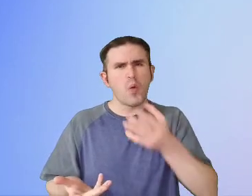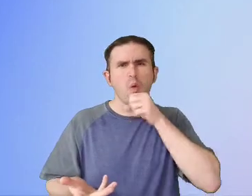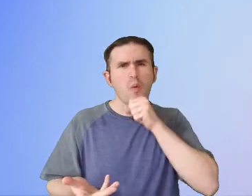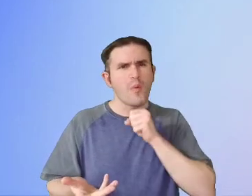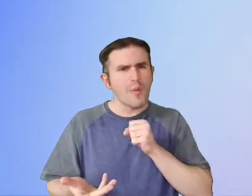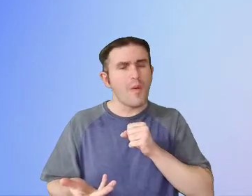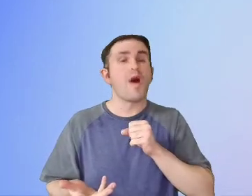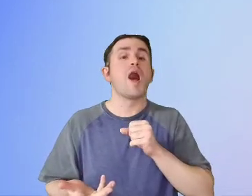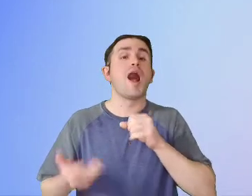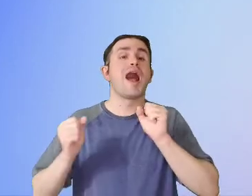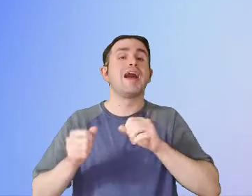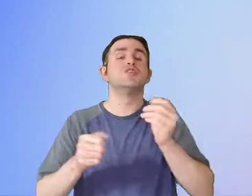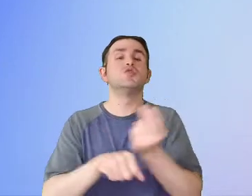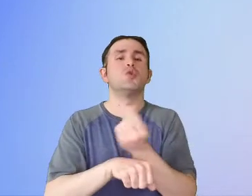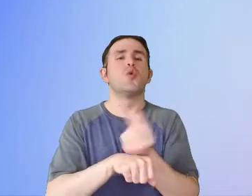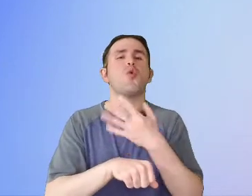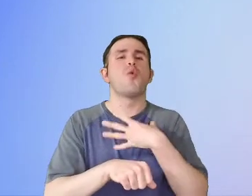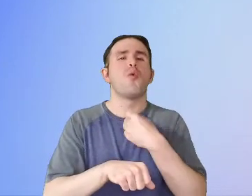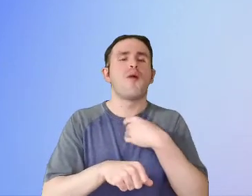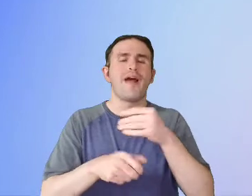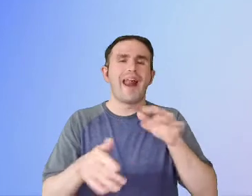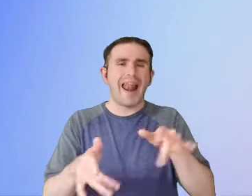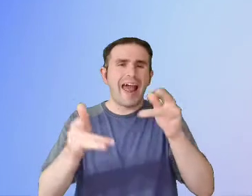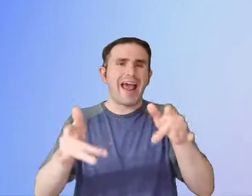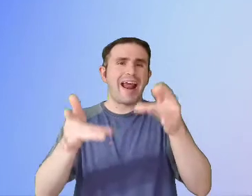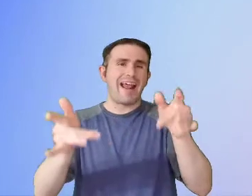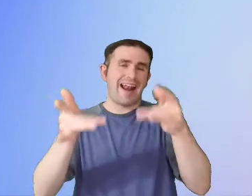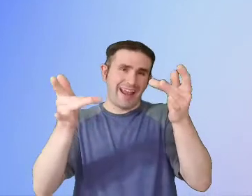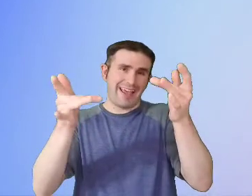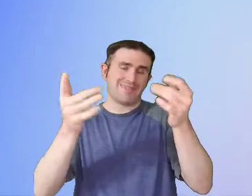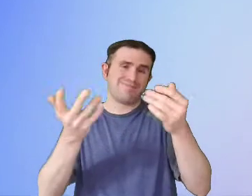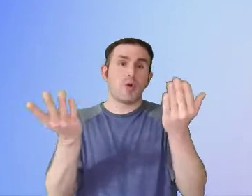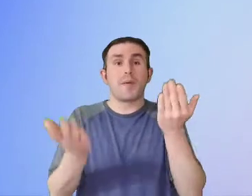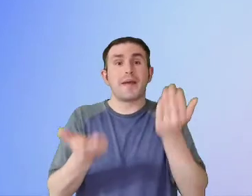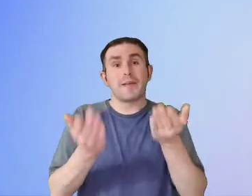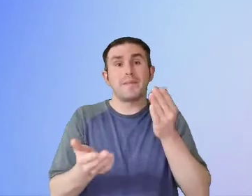could use a tint to lighten a color, or in some cases you could use a brown like sepia!